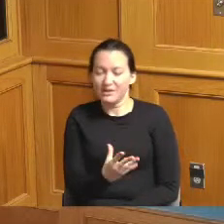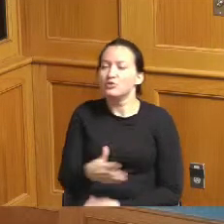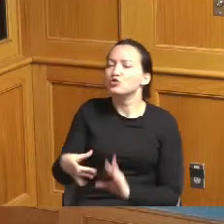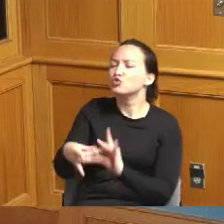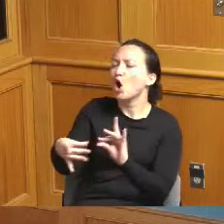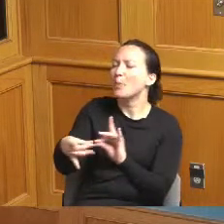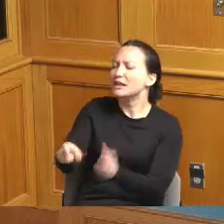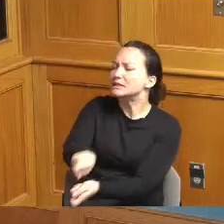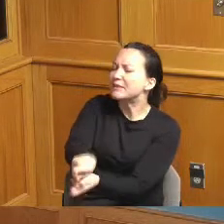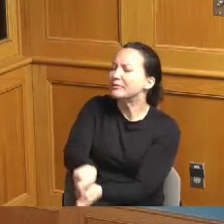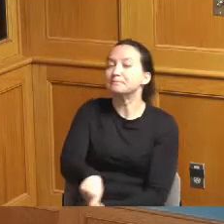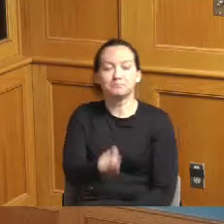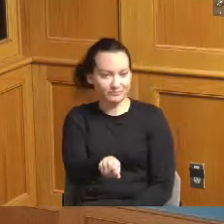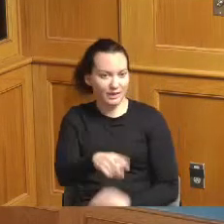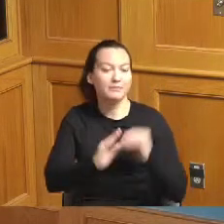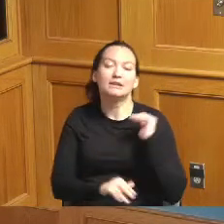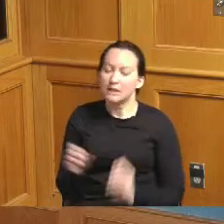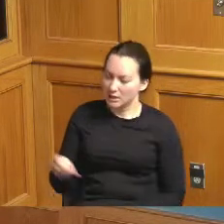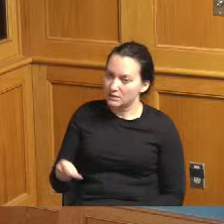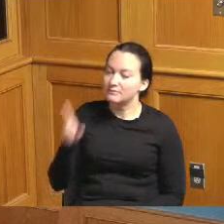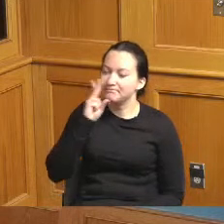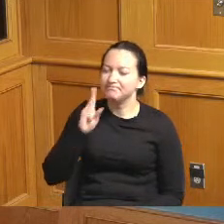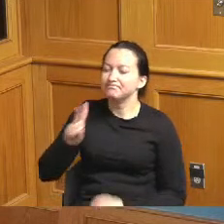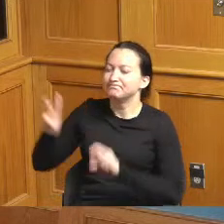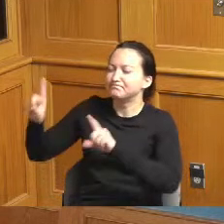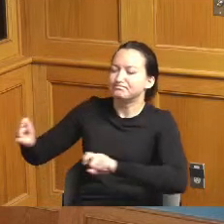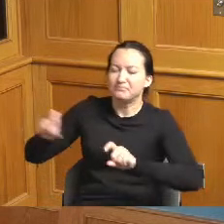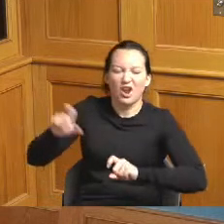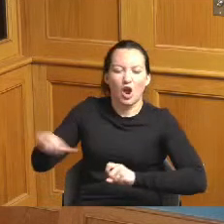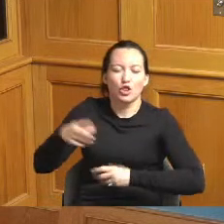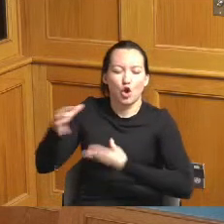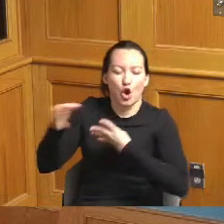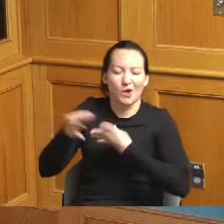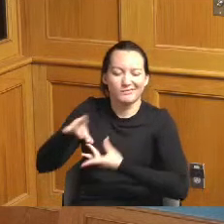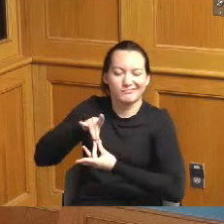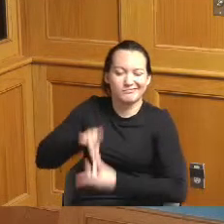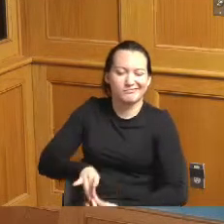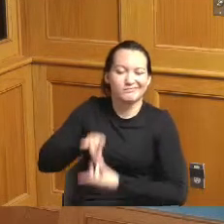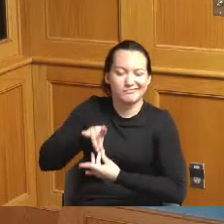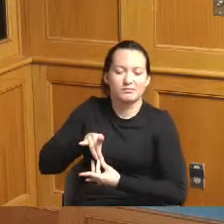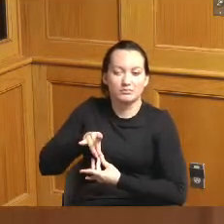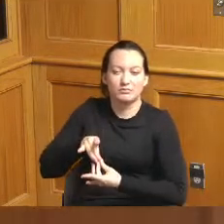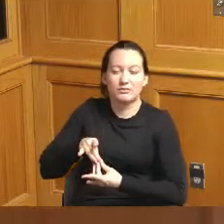this facility we've we've looked at other options in the past as it relates to the consolidation of